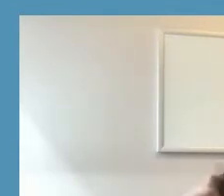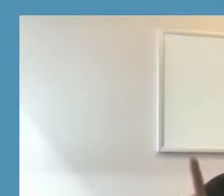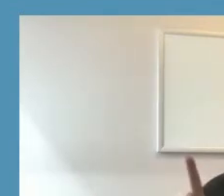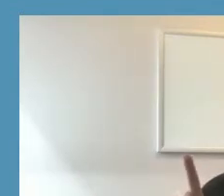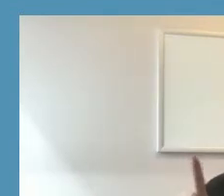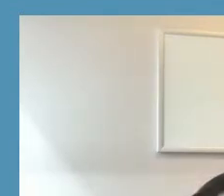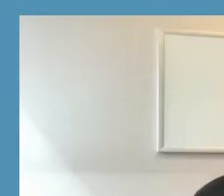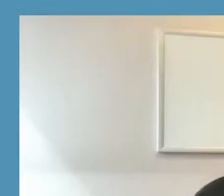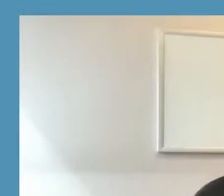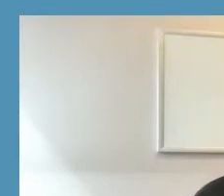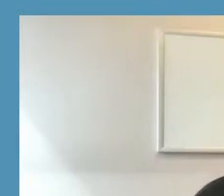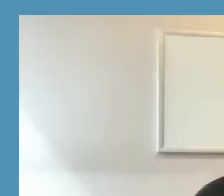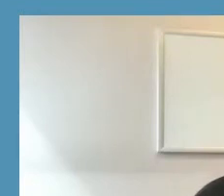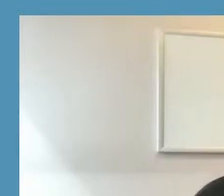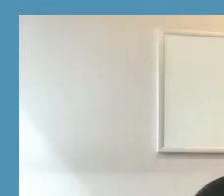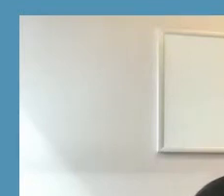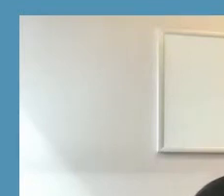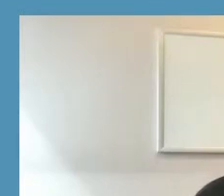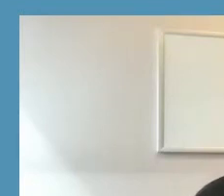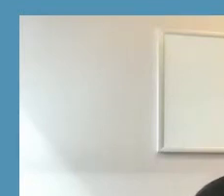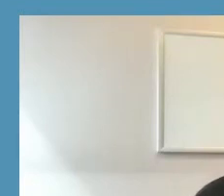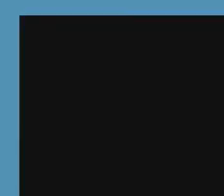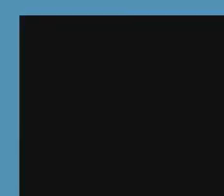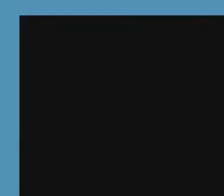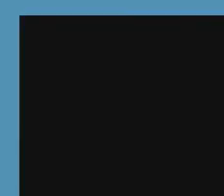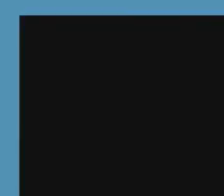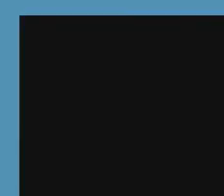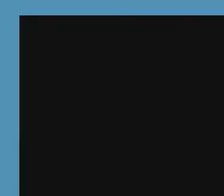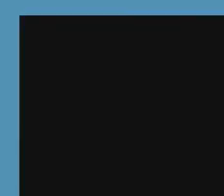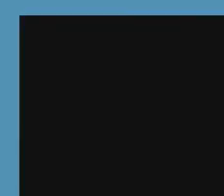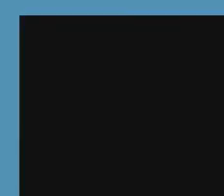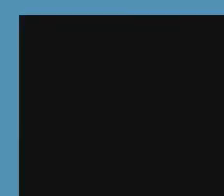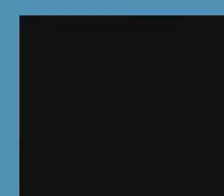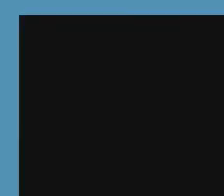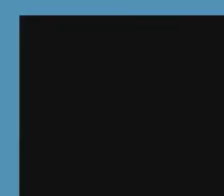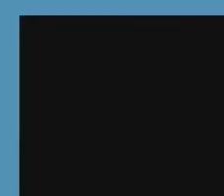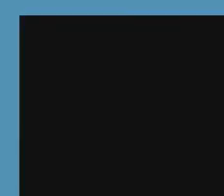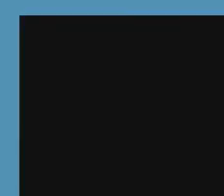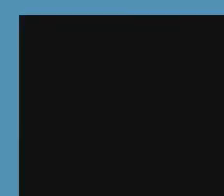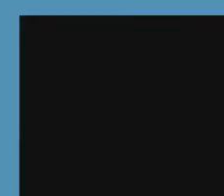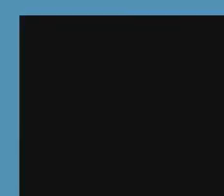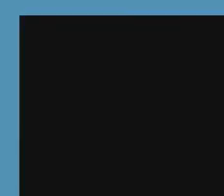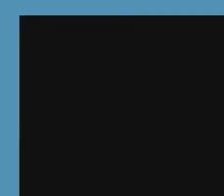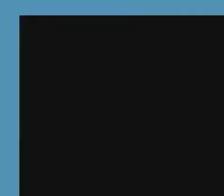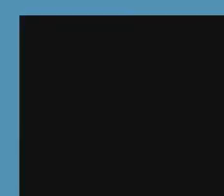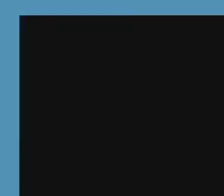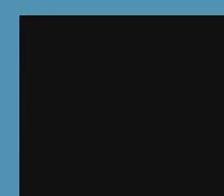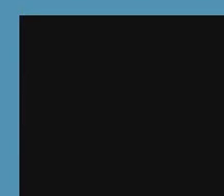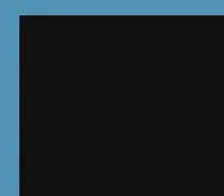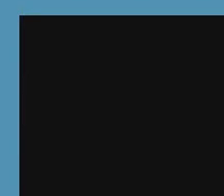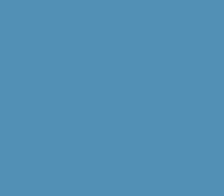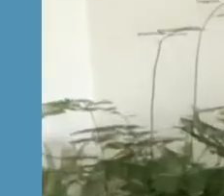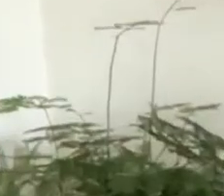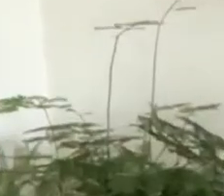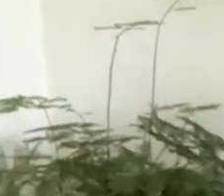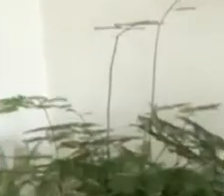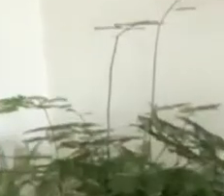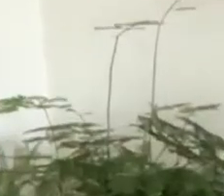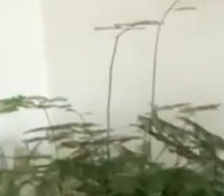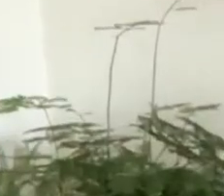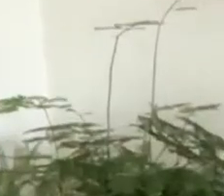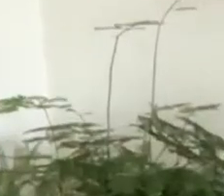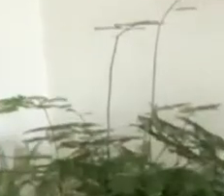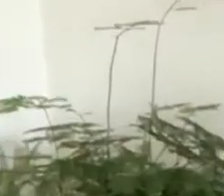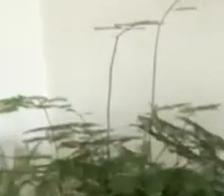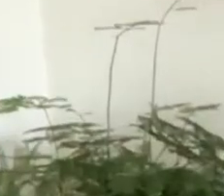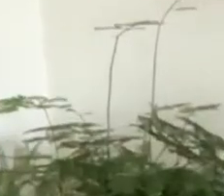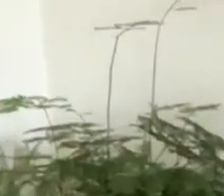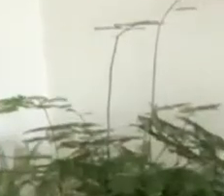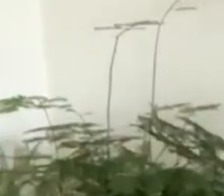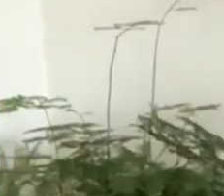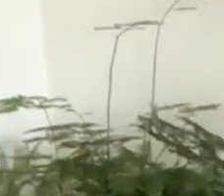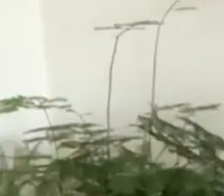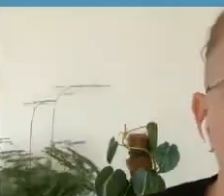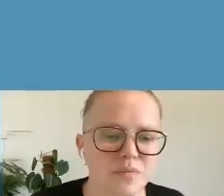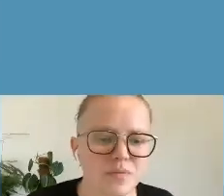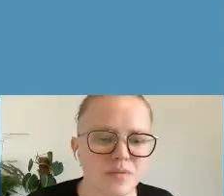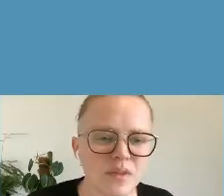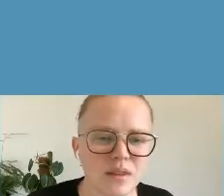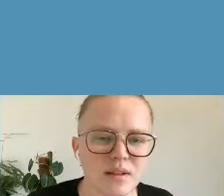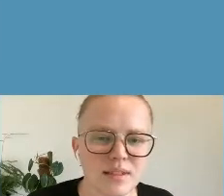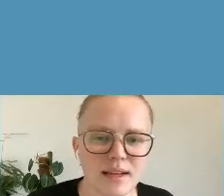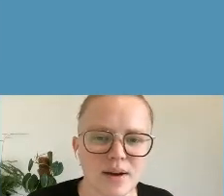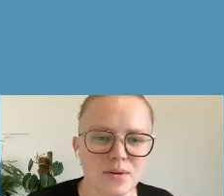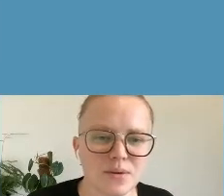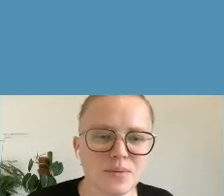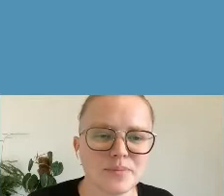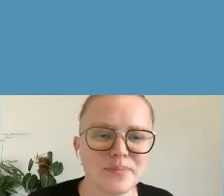and I am going to go share -- give me a second here. Entire screen. Okay.